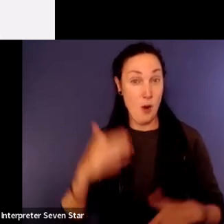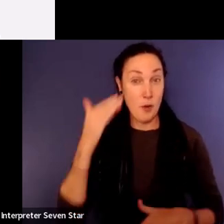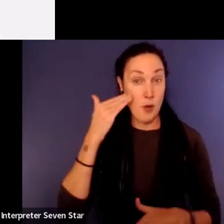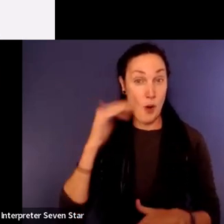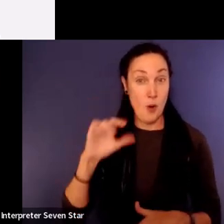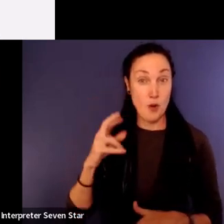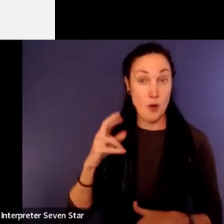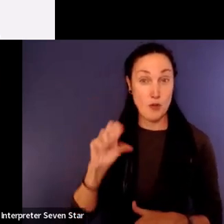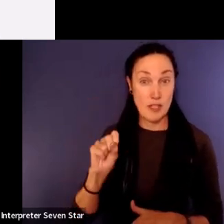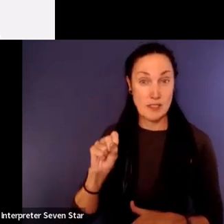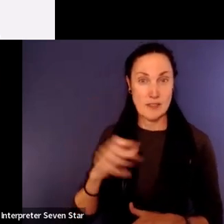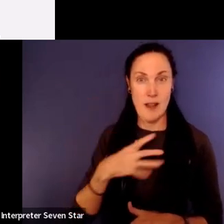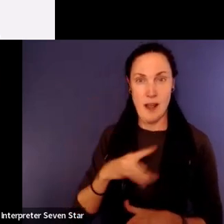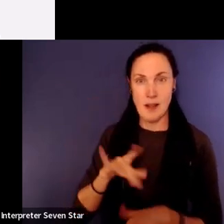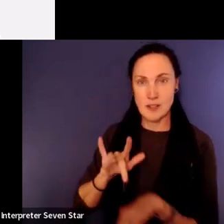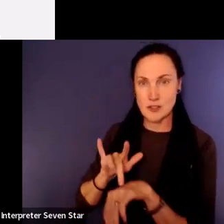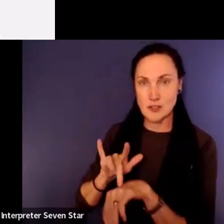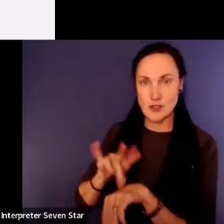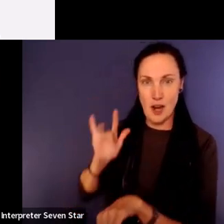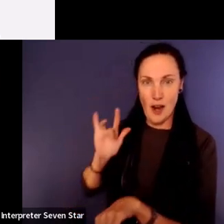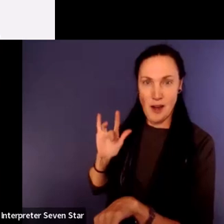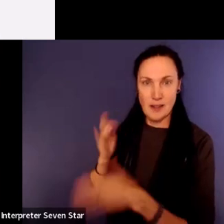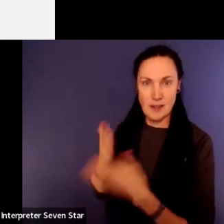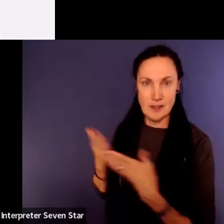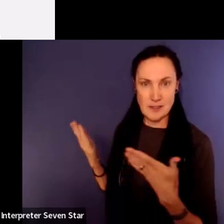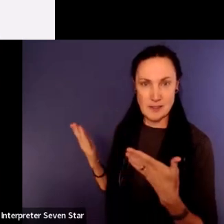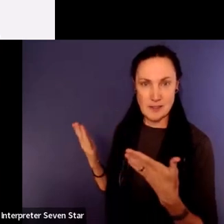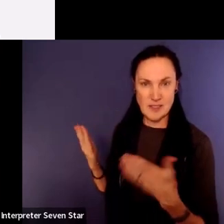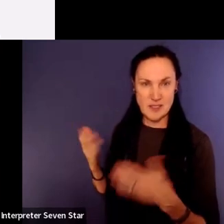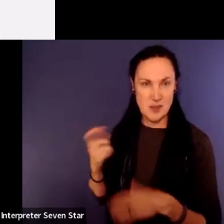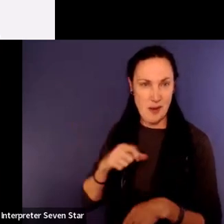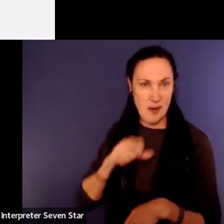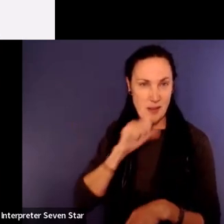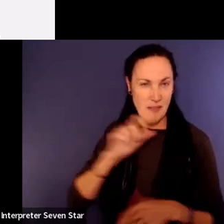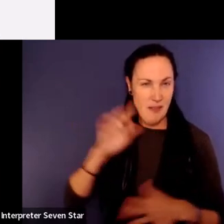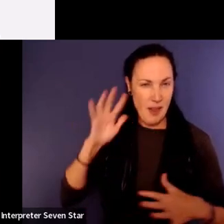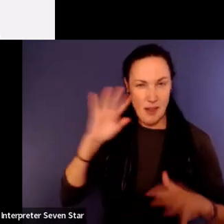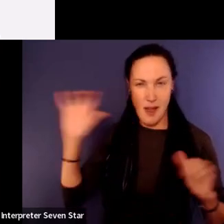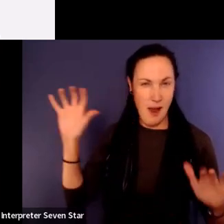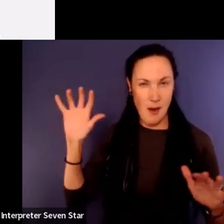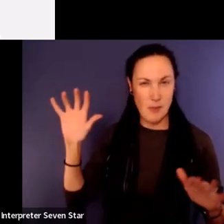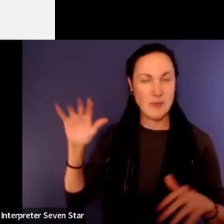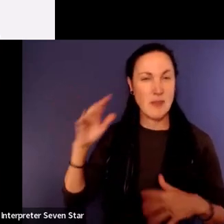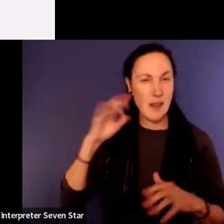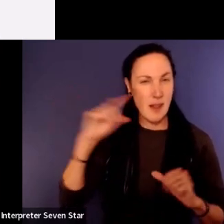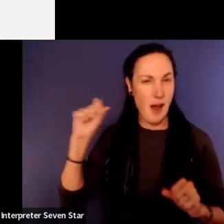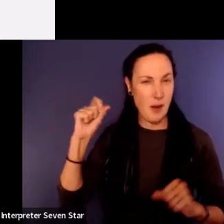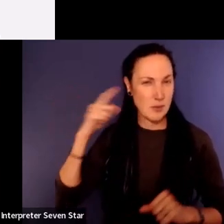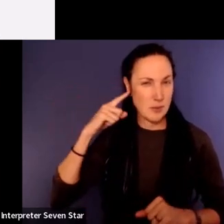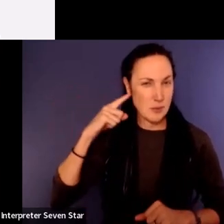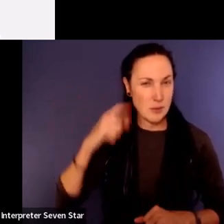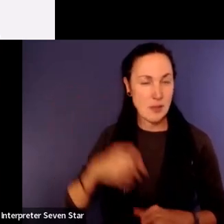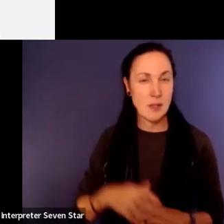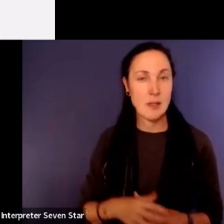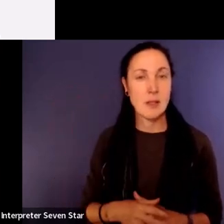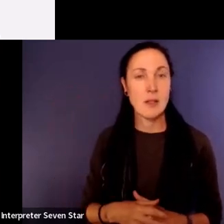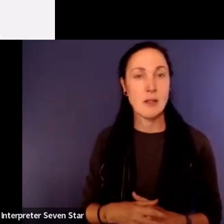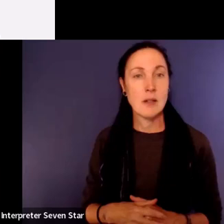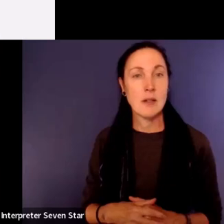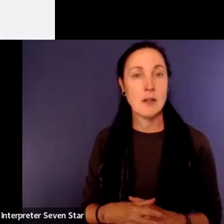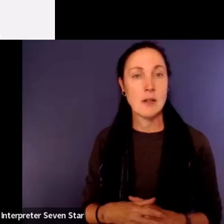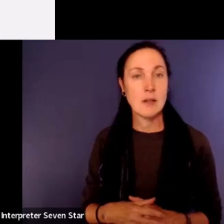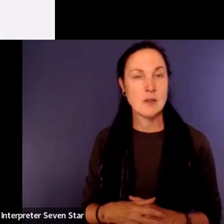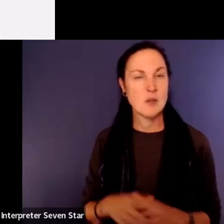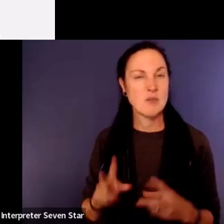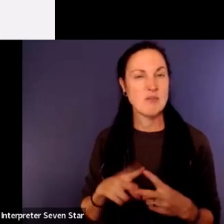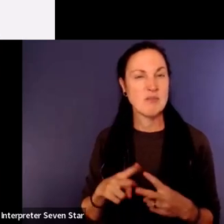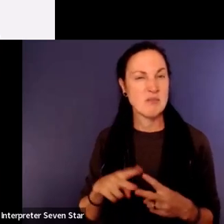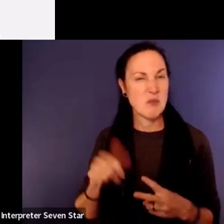shiny things and loud sounds. Those are two things to consider when thinking about why